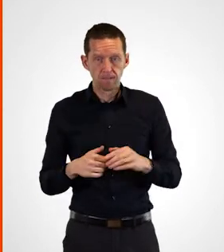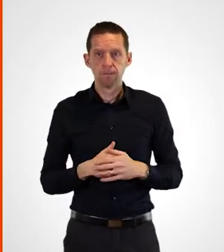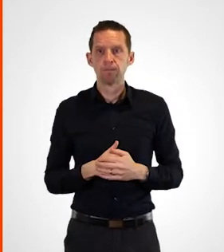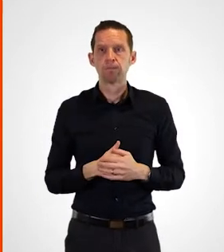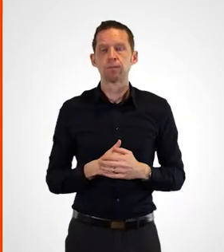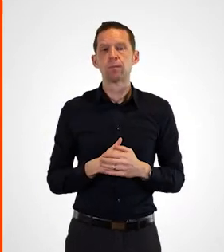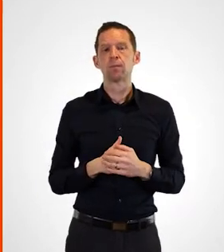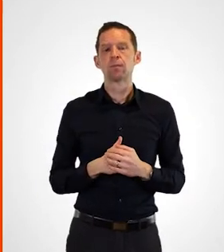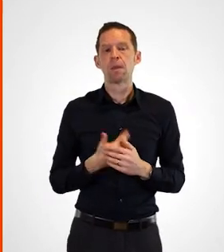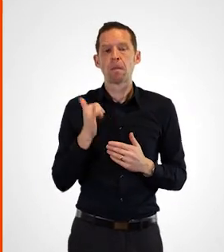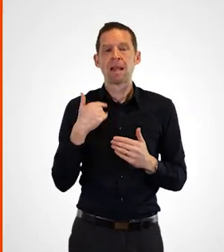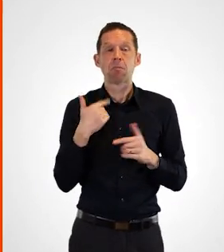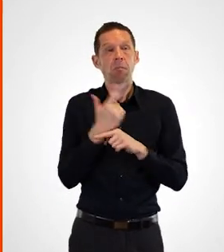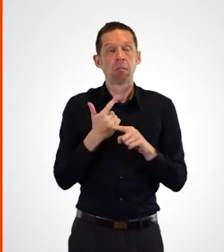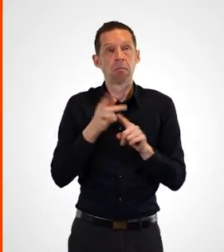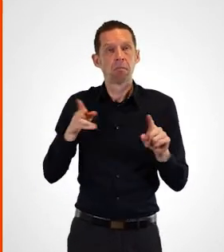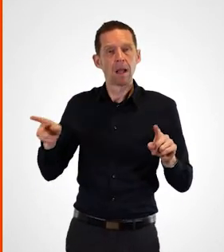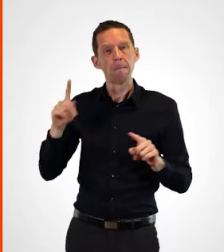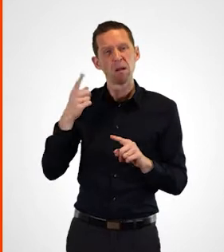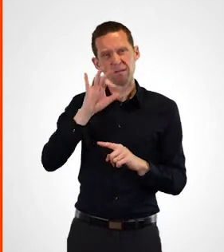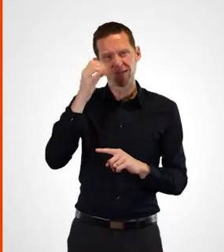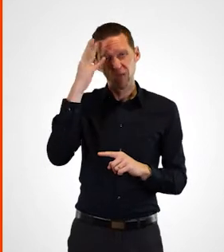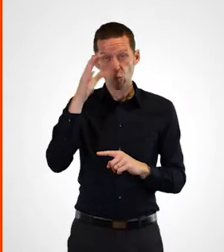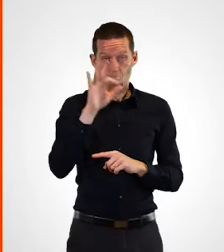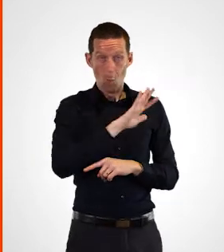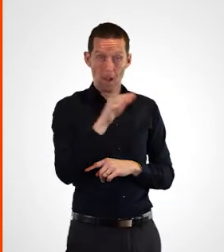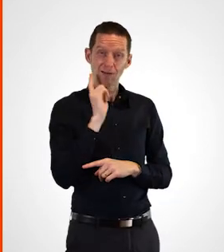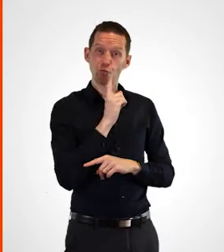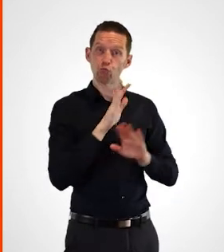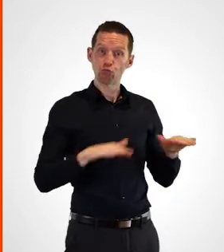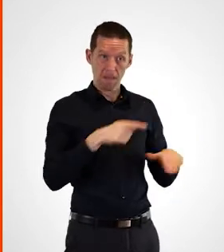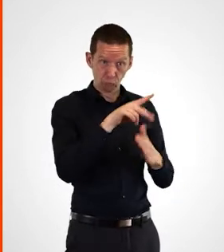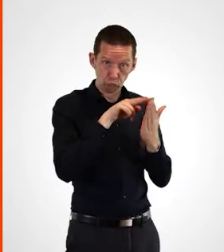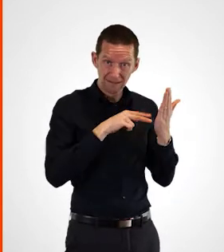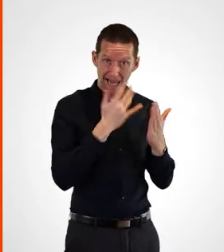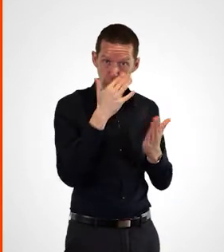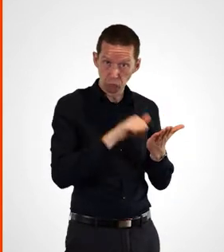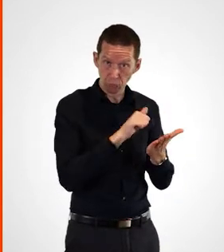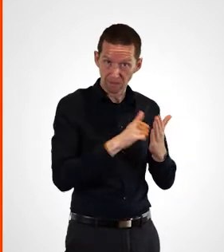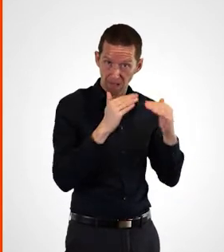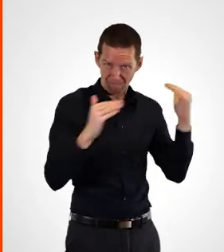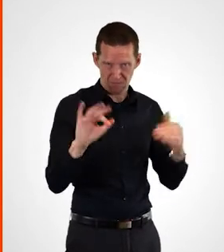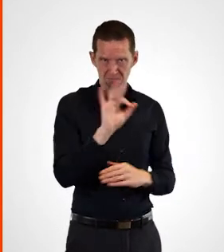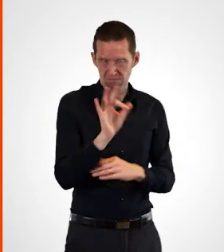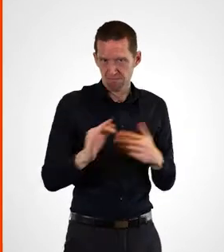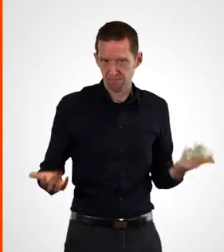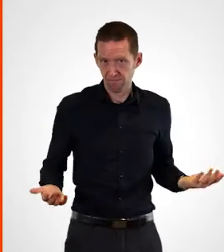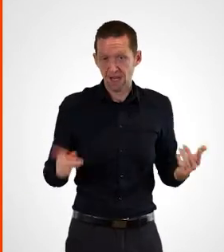we may be overstating the case here because not all hearing children read at an age-appropriate level, so all of a sudden to say now,